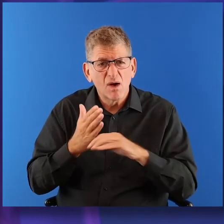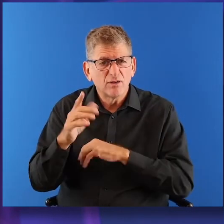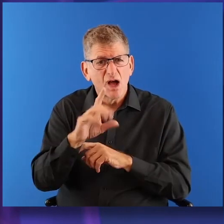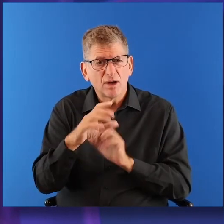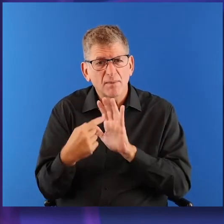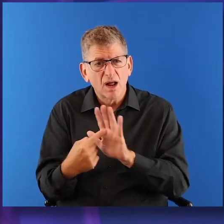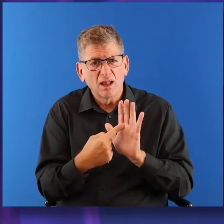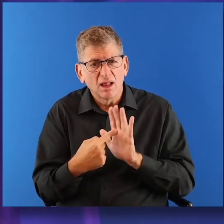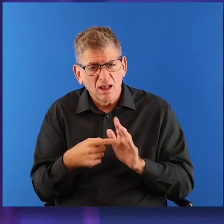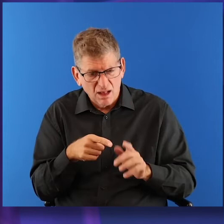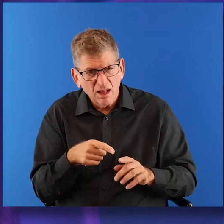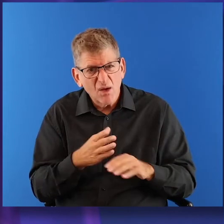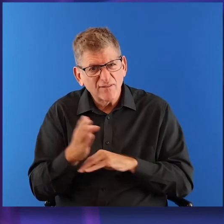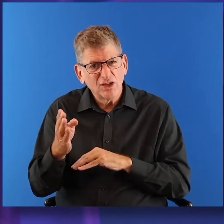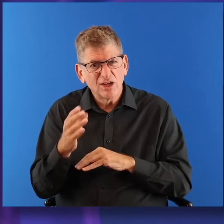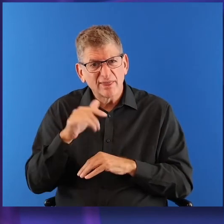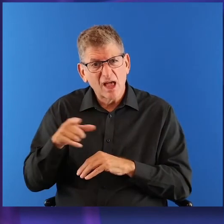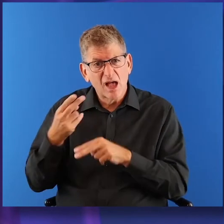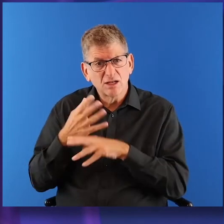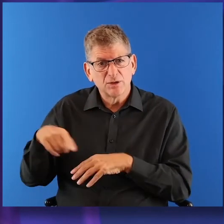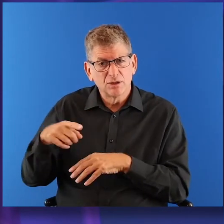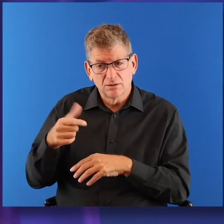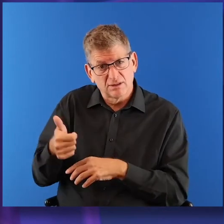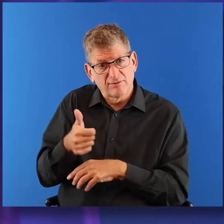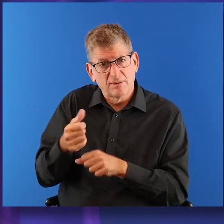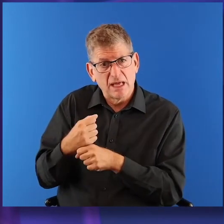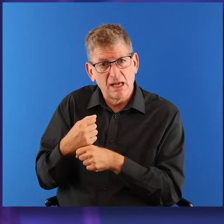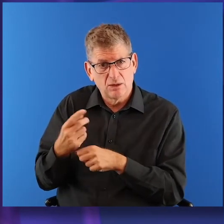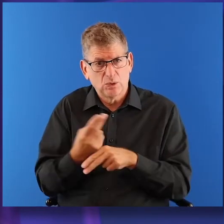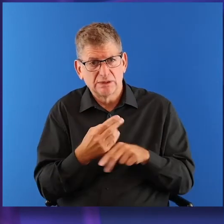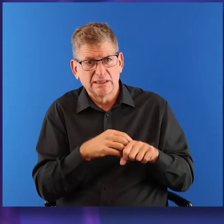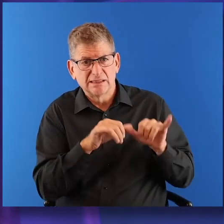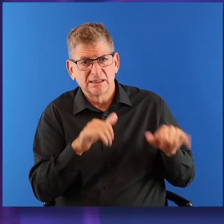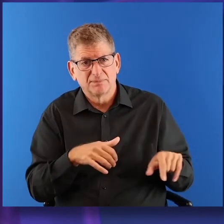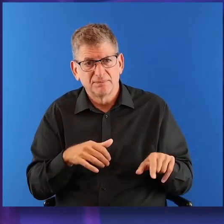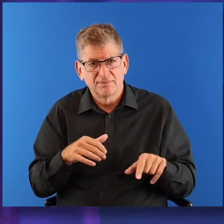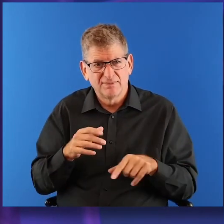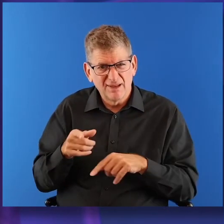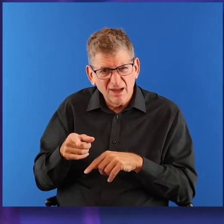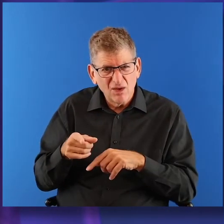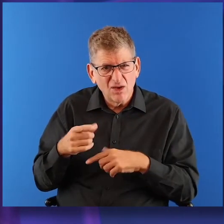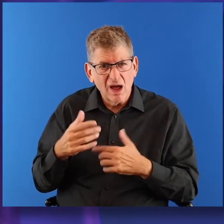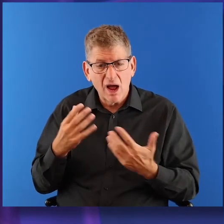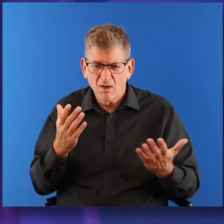100 models that customers created themselves in use in the system,